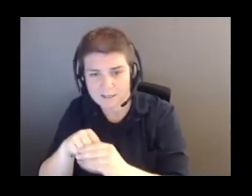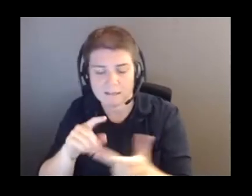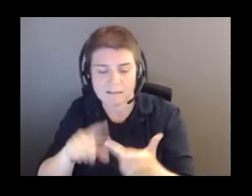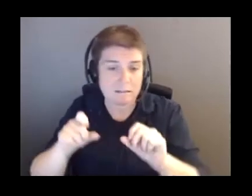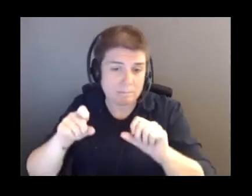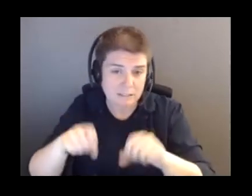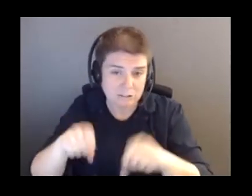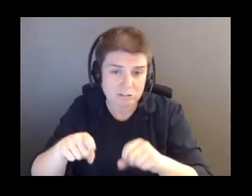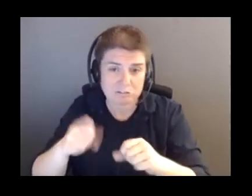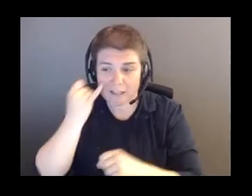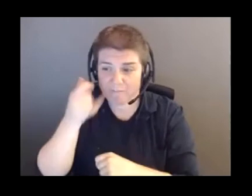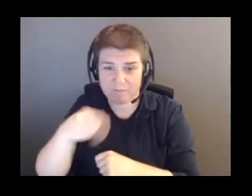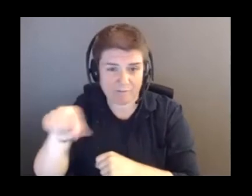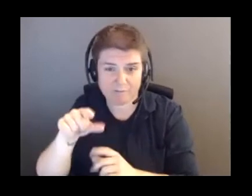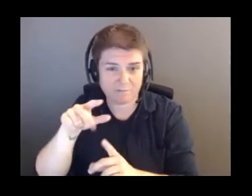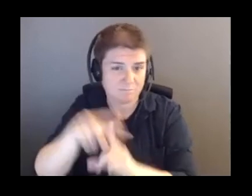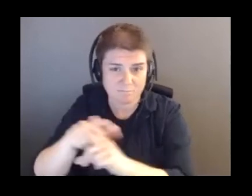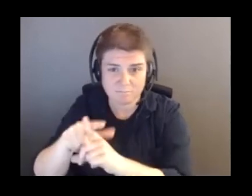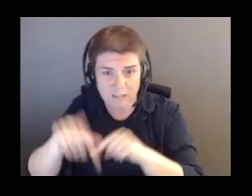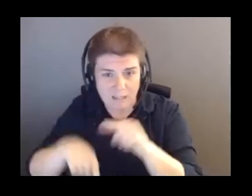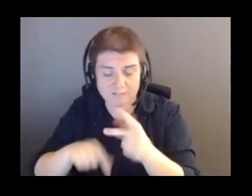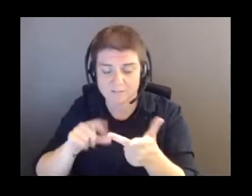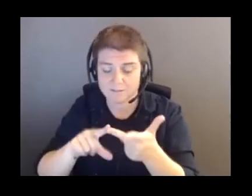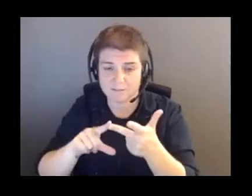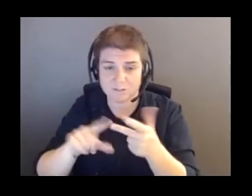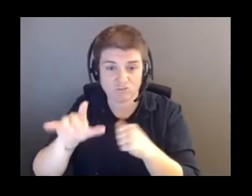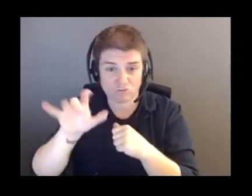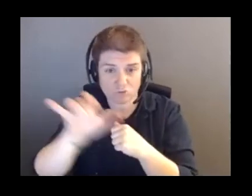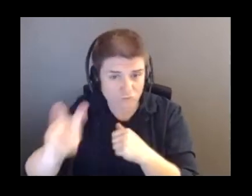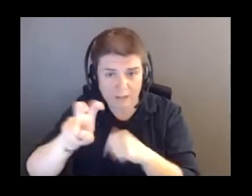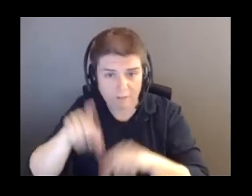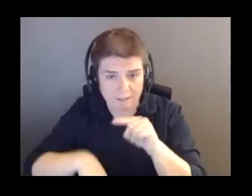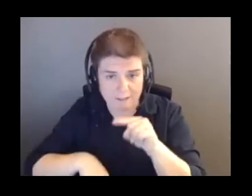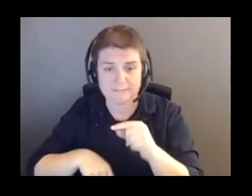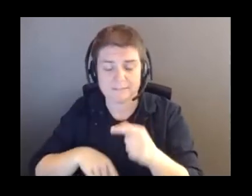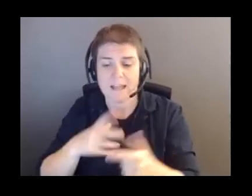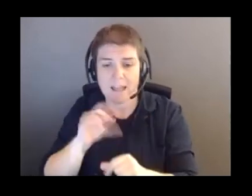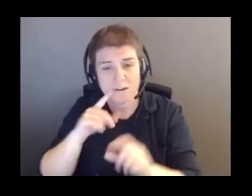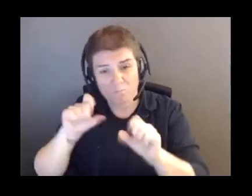of venues, ongoing travel restrictions, and the potential audience willingness to partake